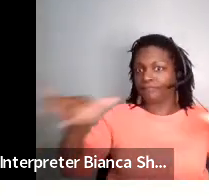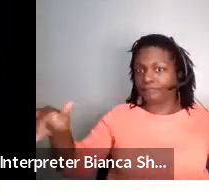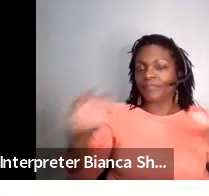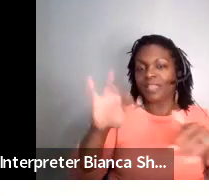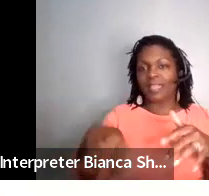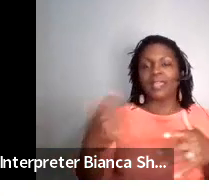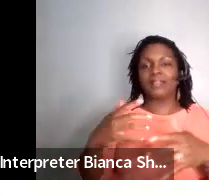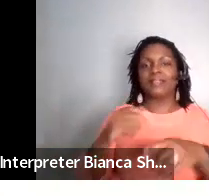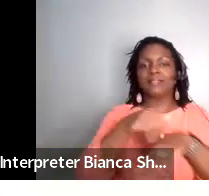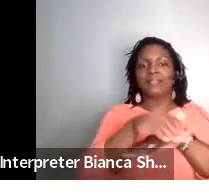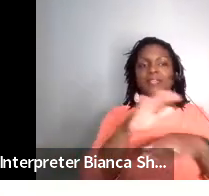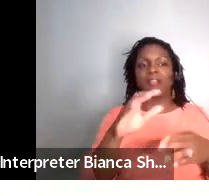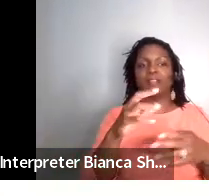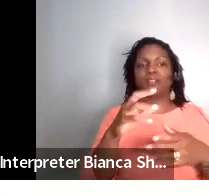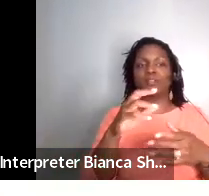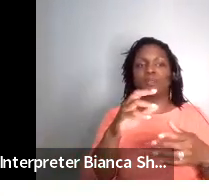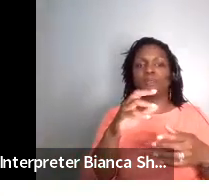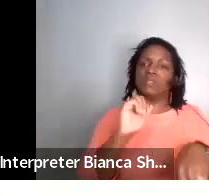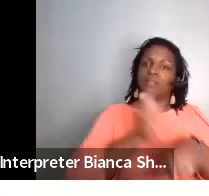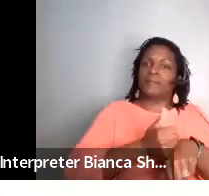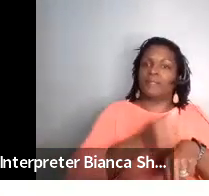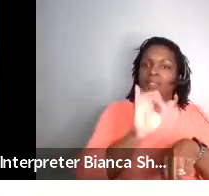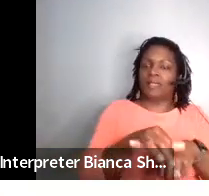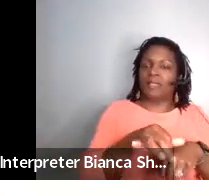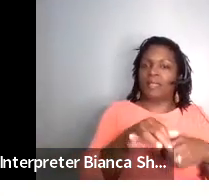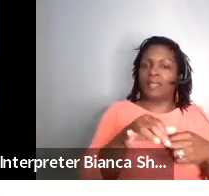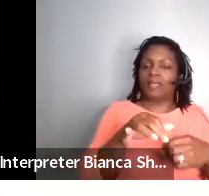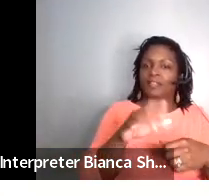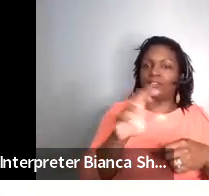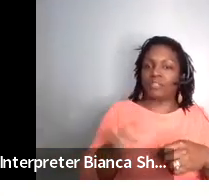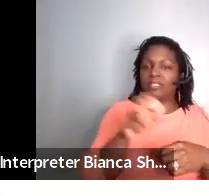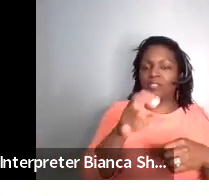So they focus and provide feedback on the development of a broader crisis.